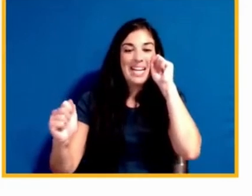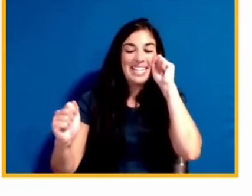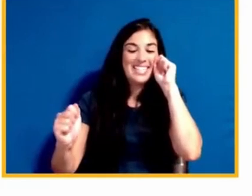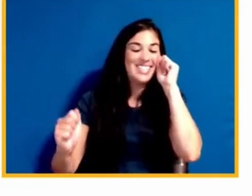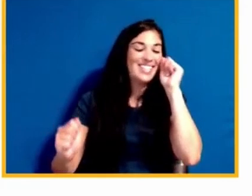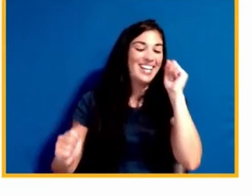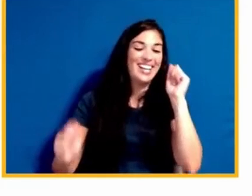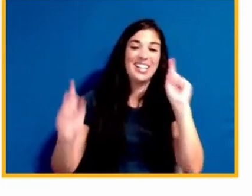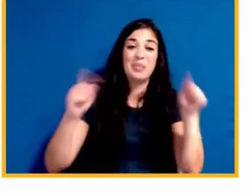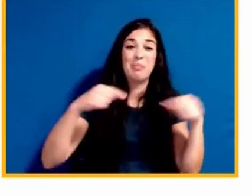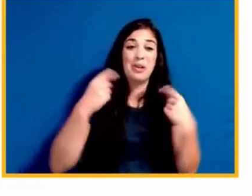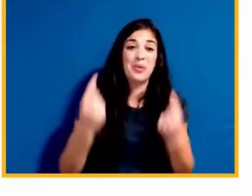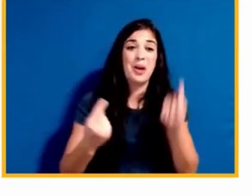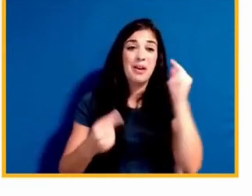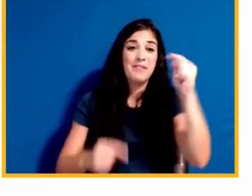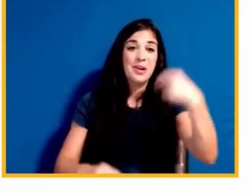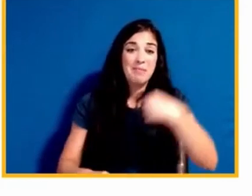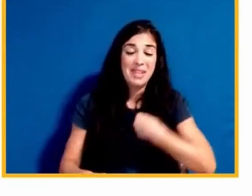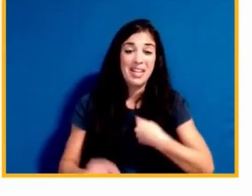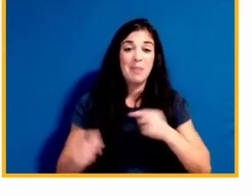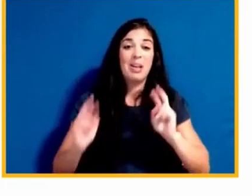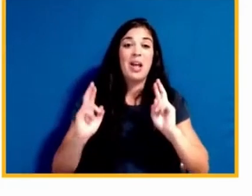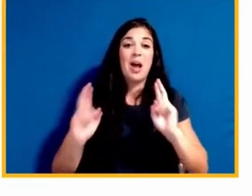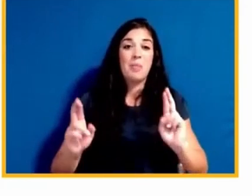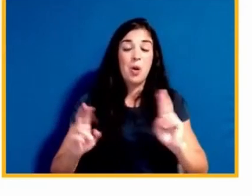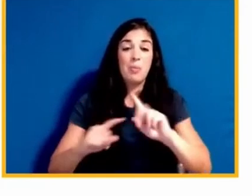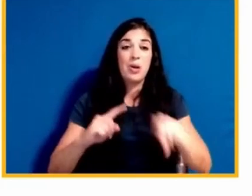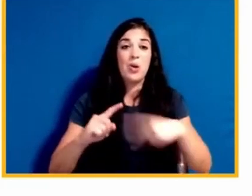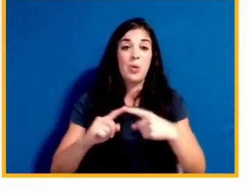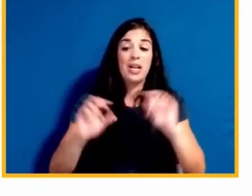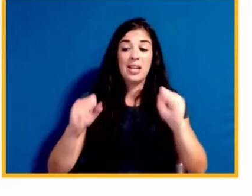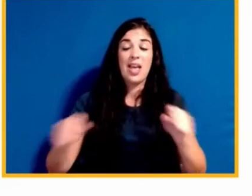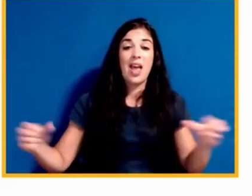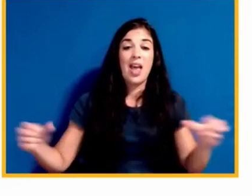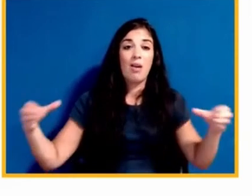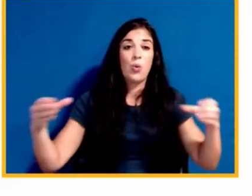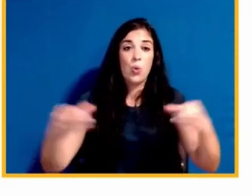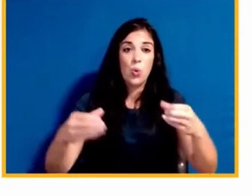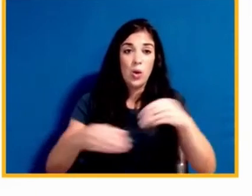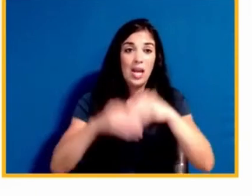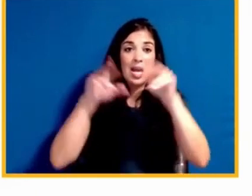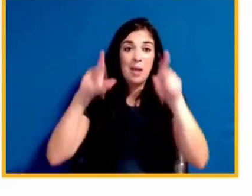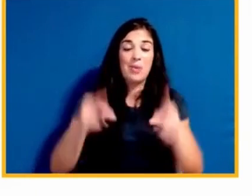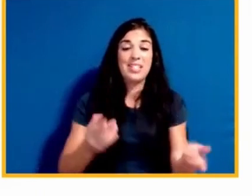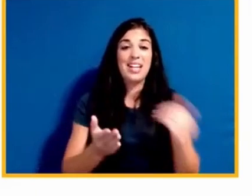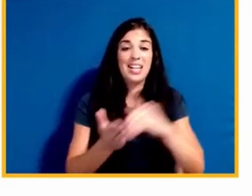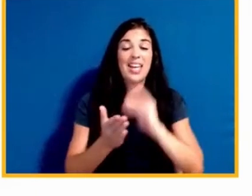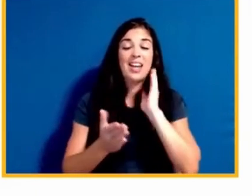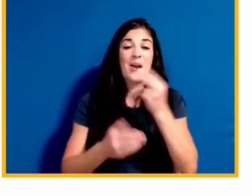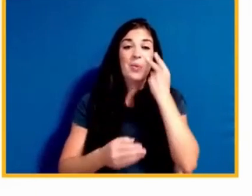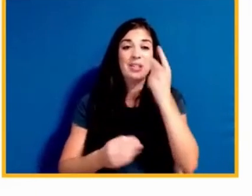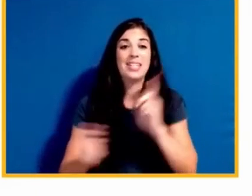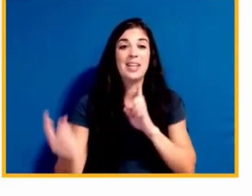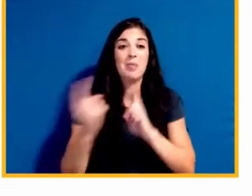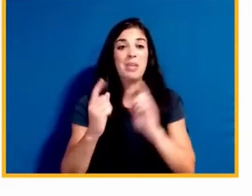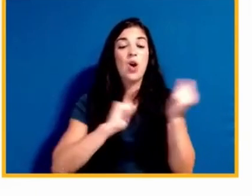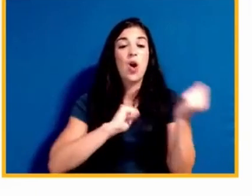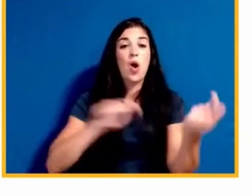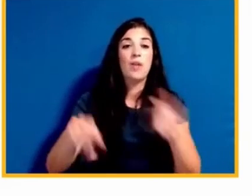been a while for me, but I'm hoping that when conventions do become a thing again I'll get to actually see and meet all you guys right on that stage, and just keep,